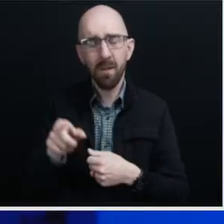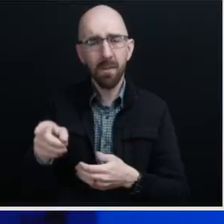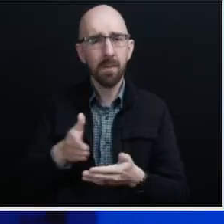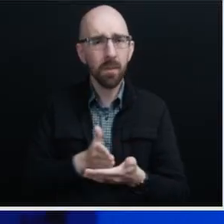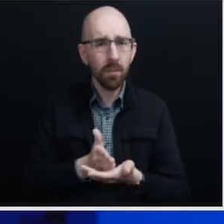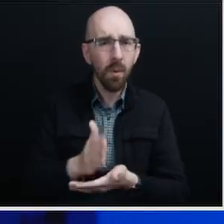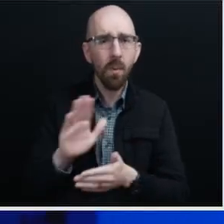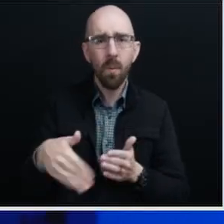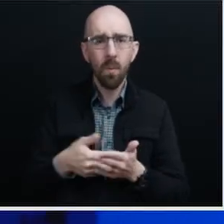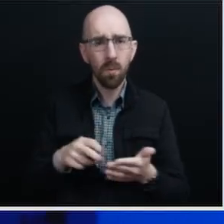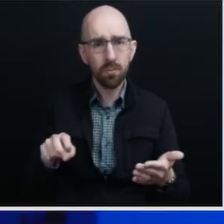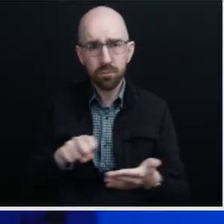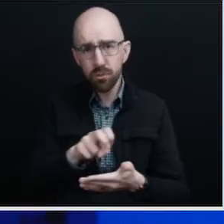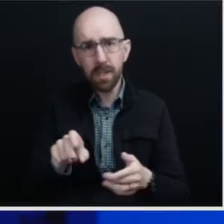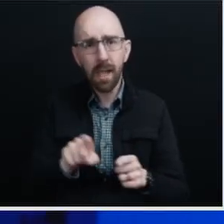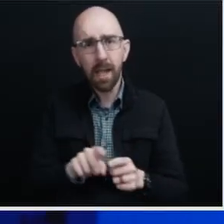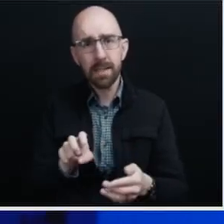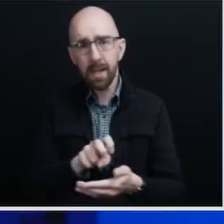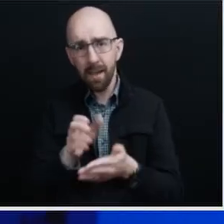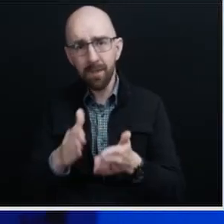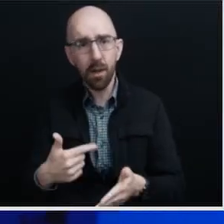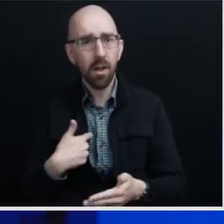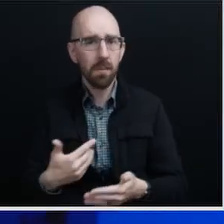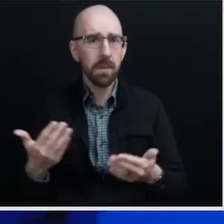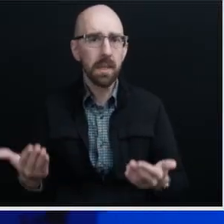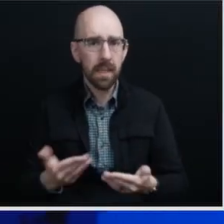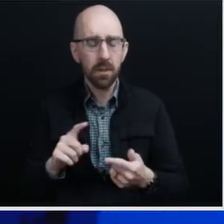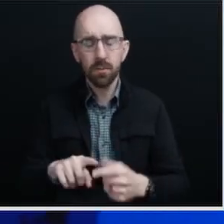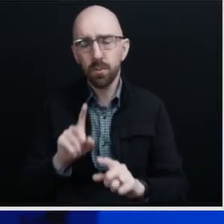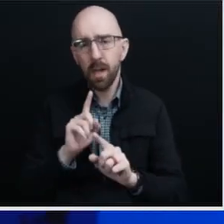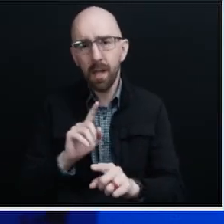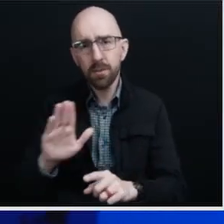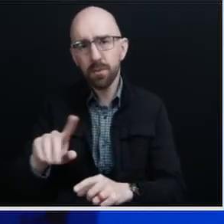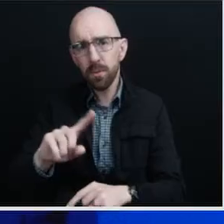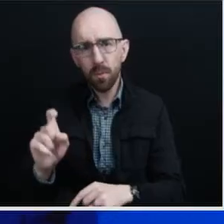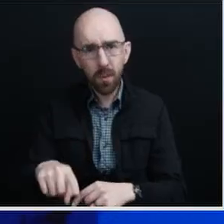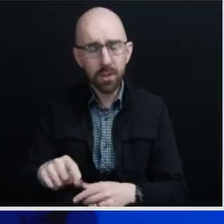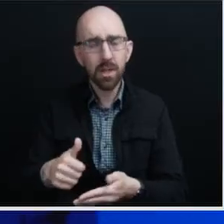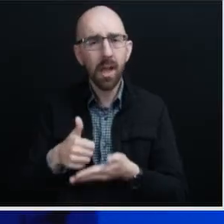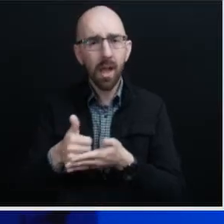like as a navigator, I am here to answer your questions to help get you through this. You know,